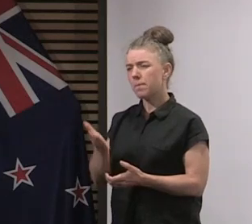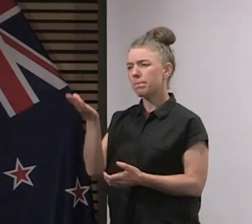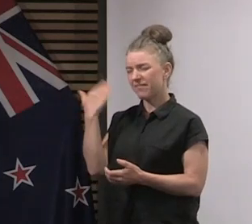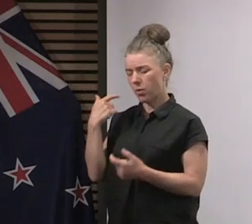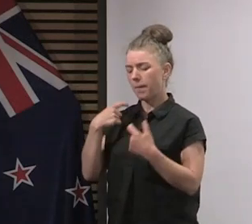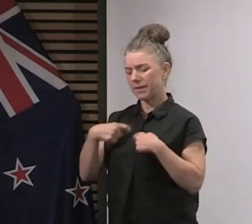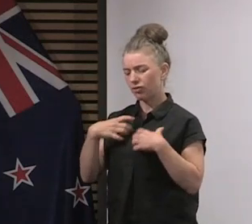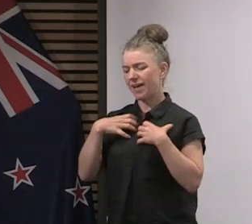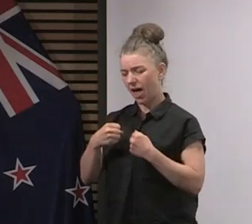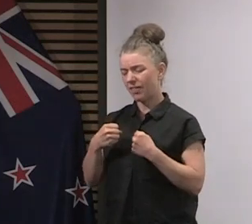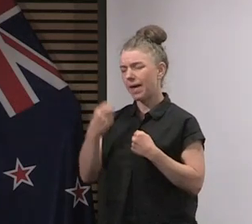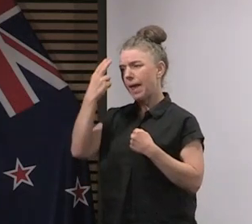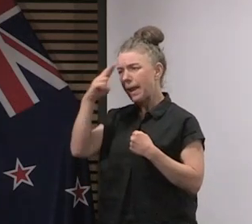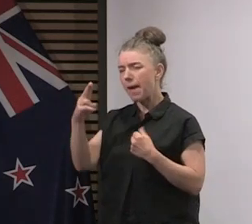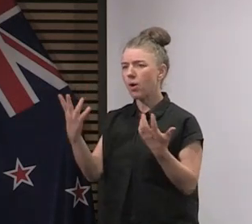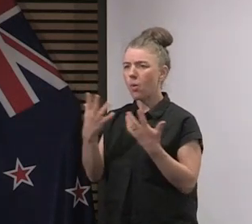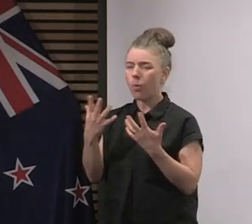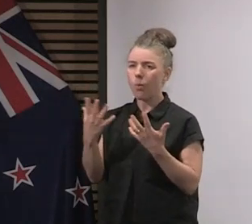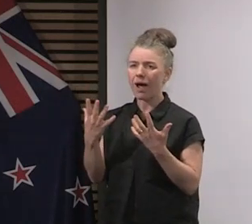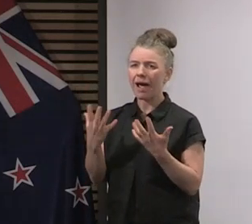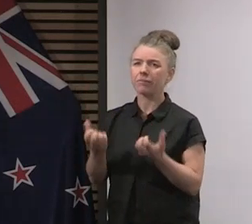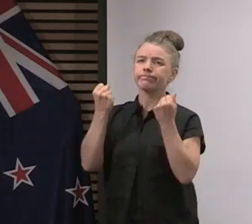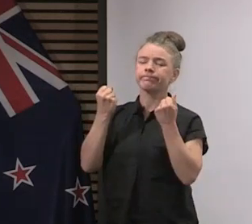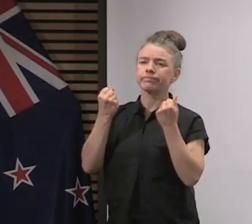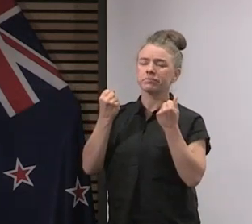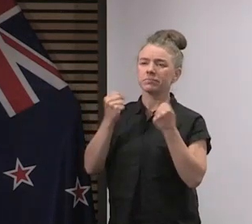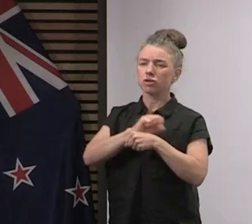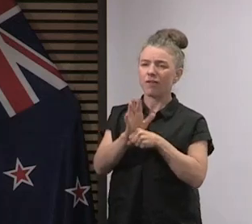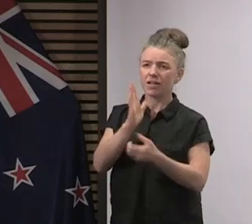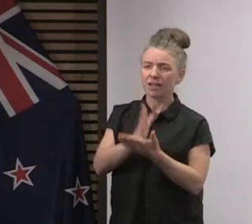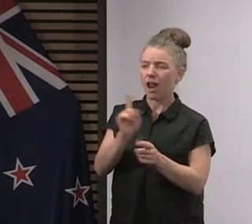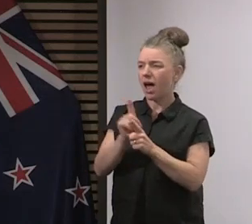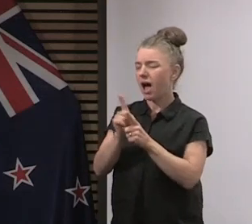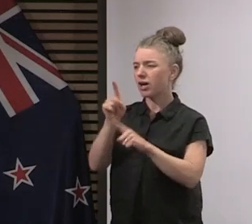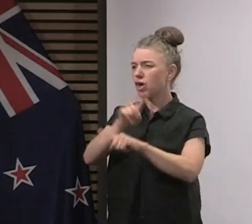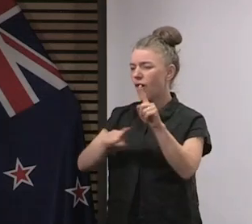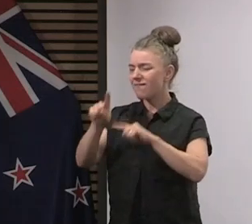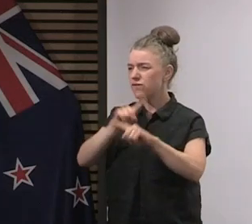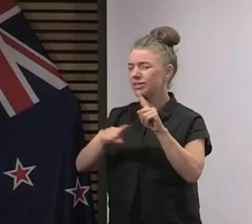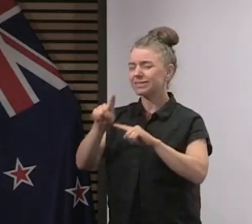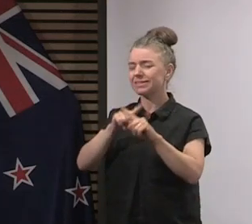Why has the ministry stopped naming places and